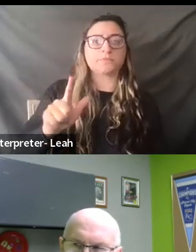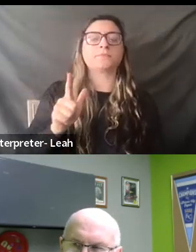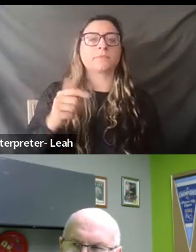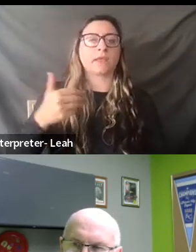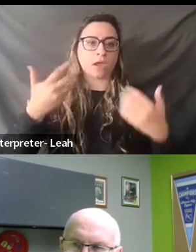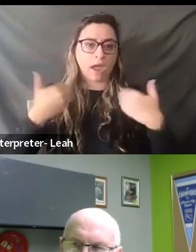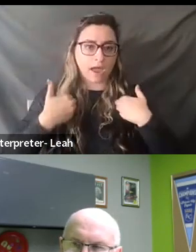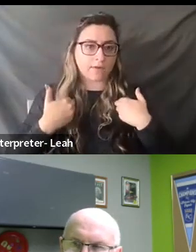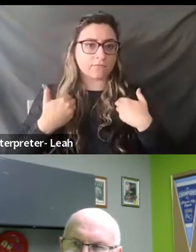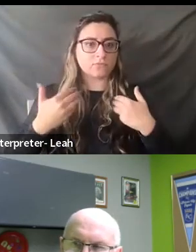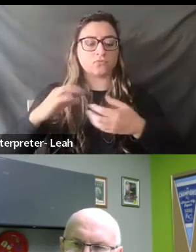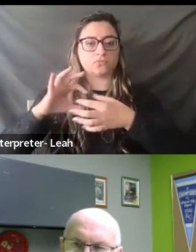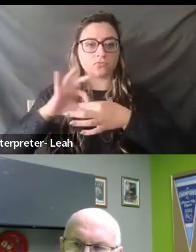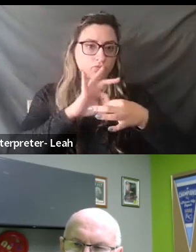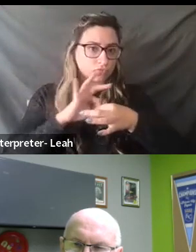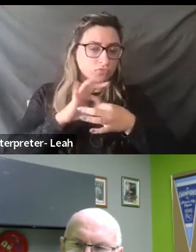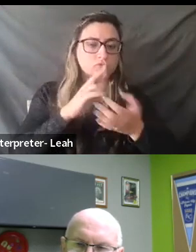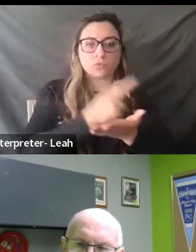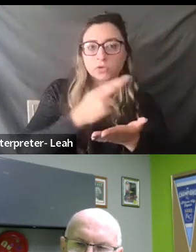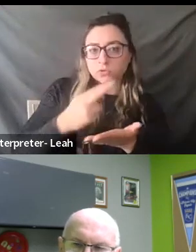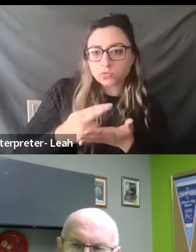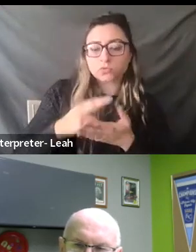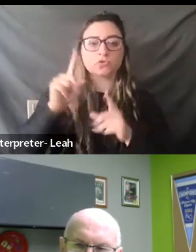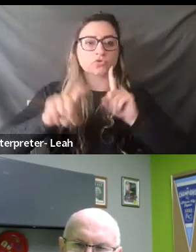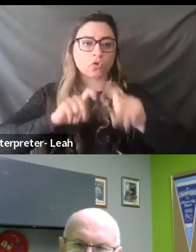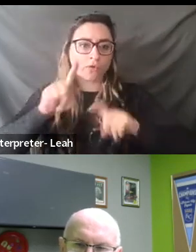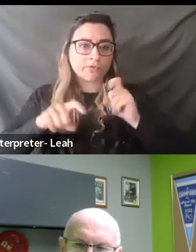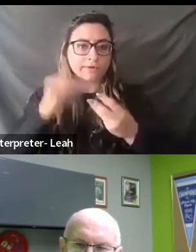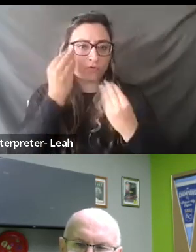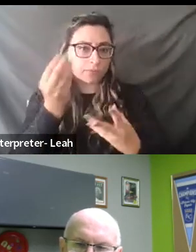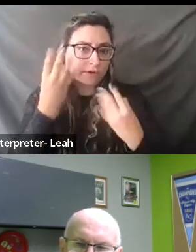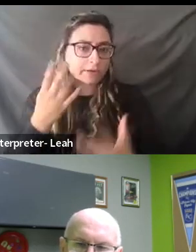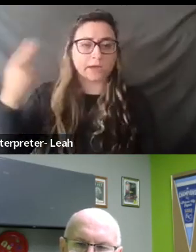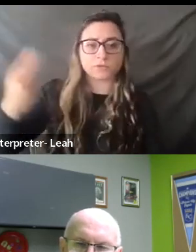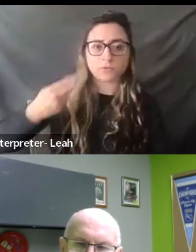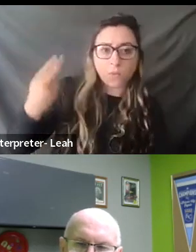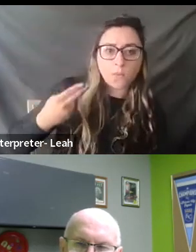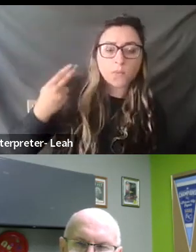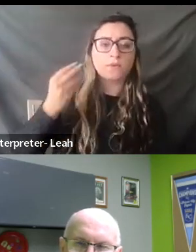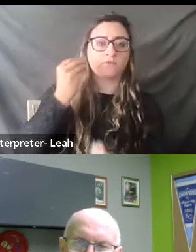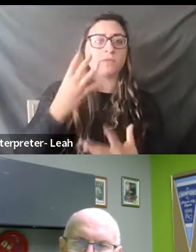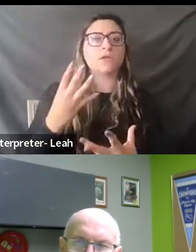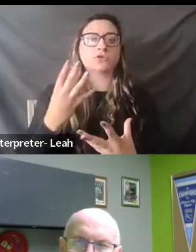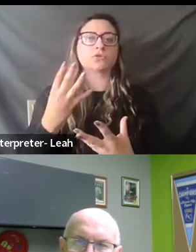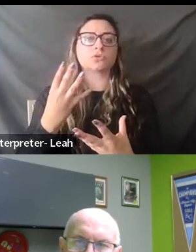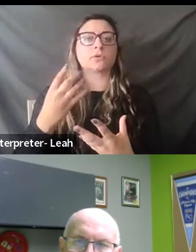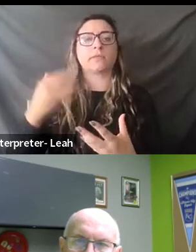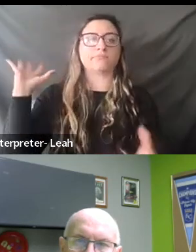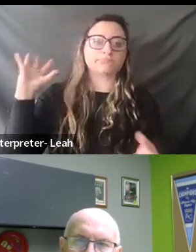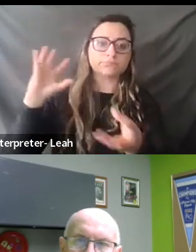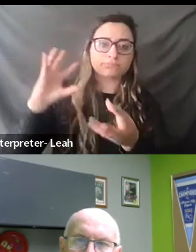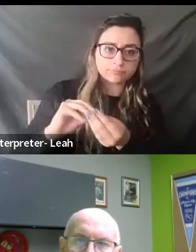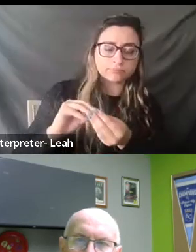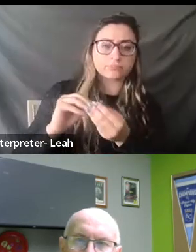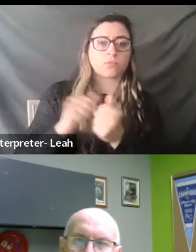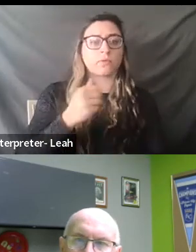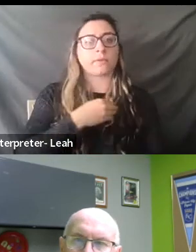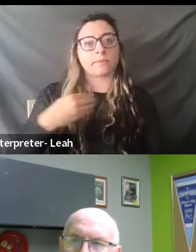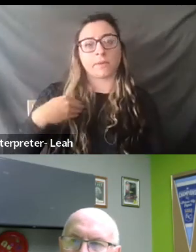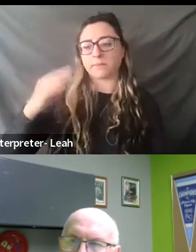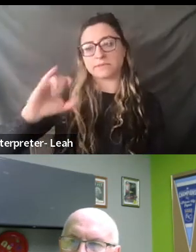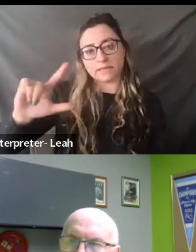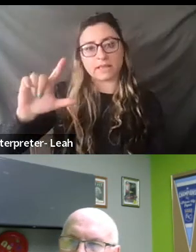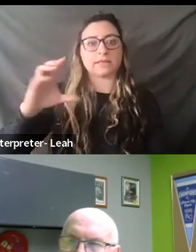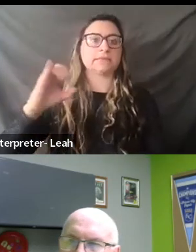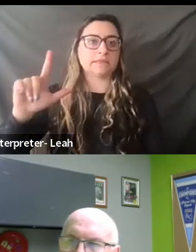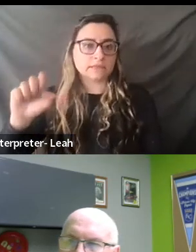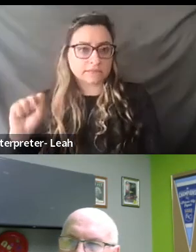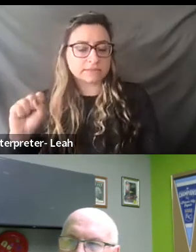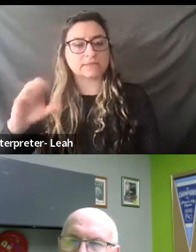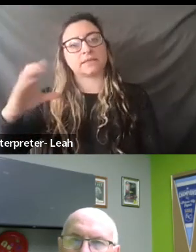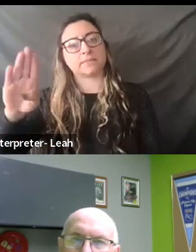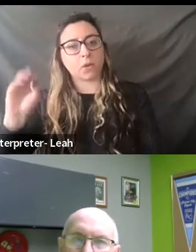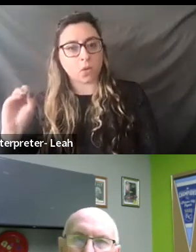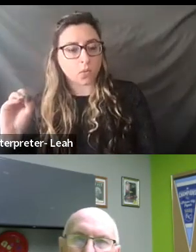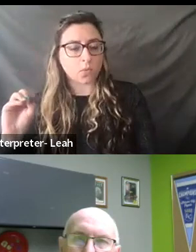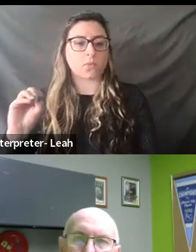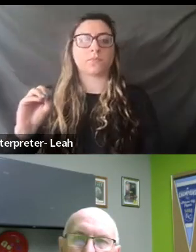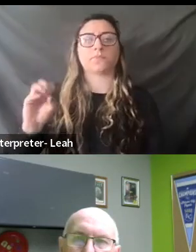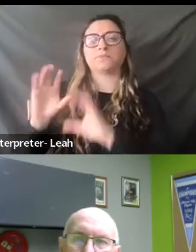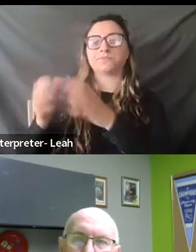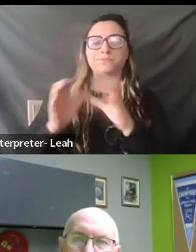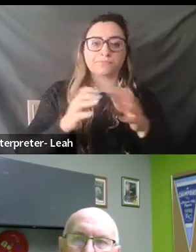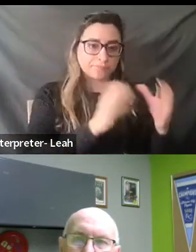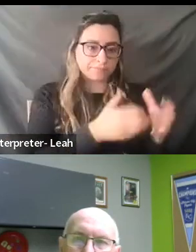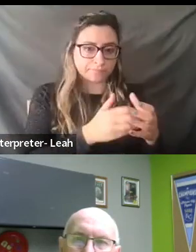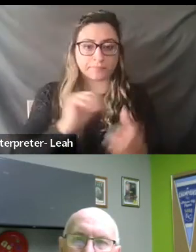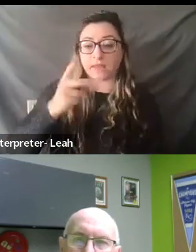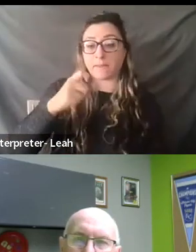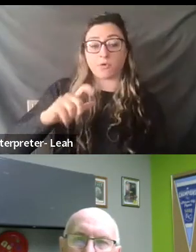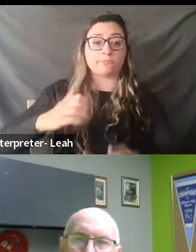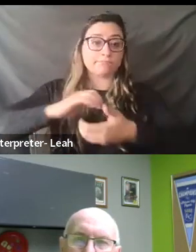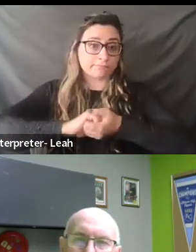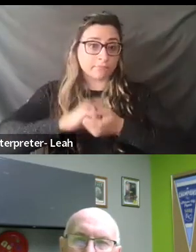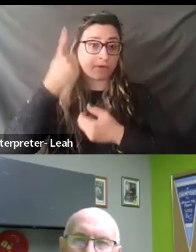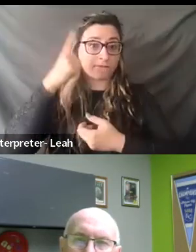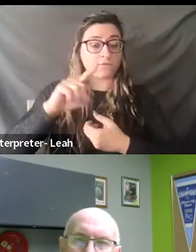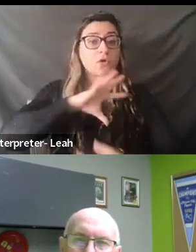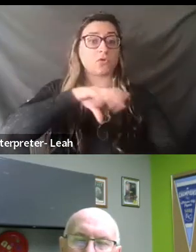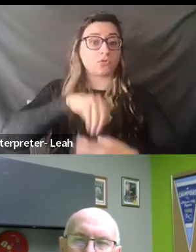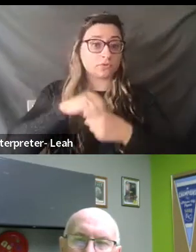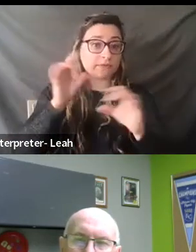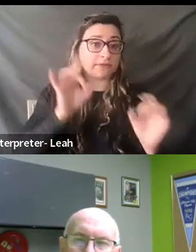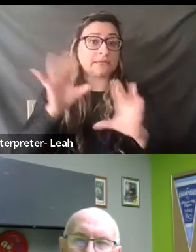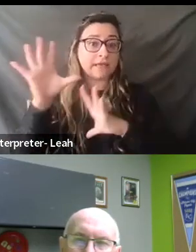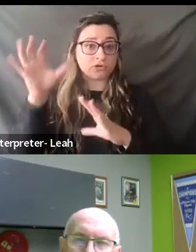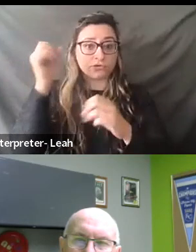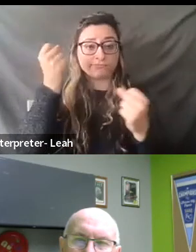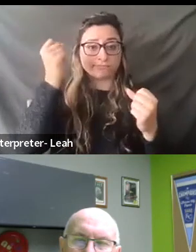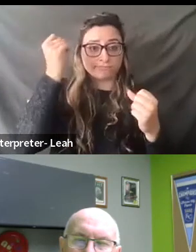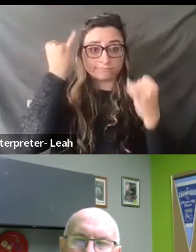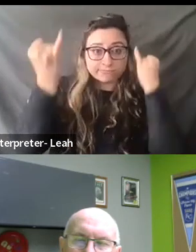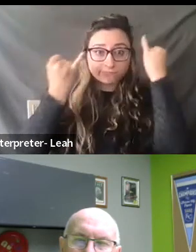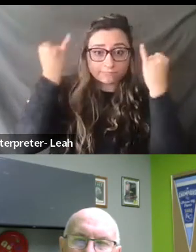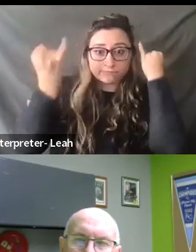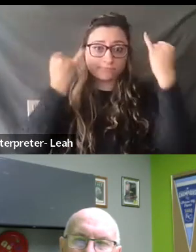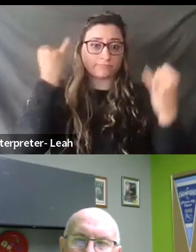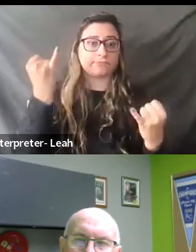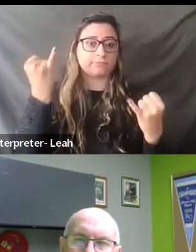We focussed on identifying barriers to ensure that we do better in the future.